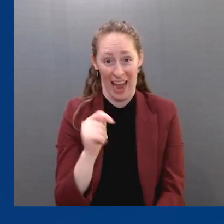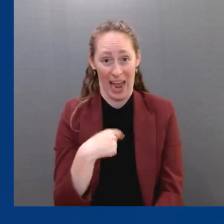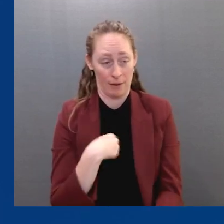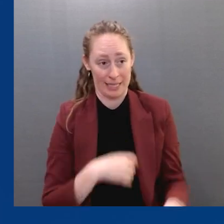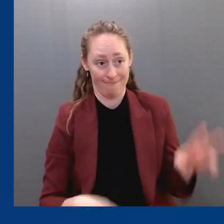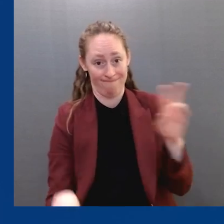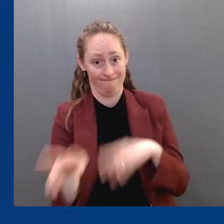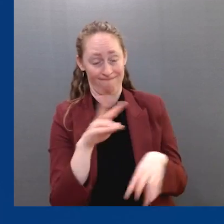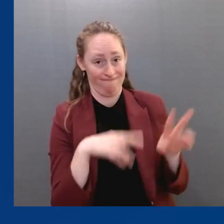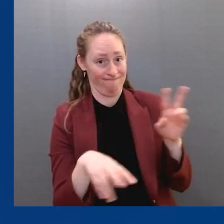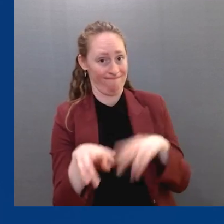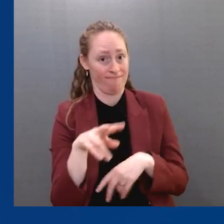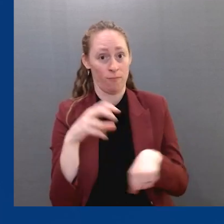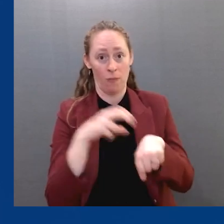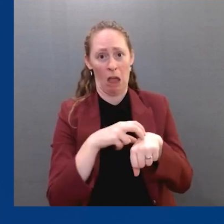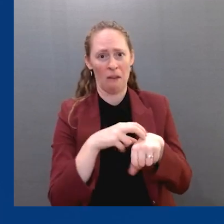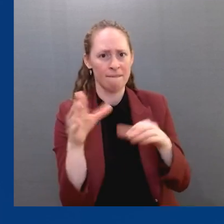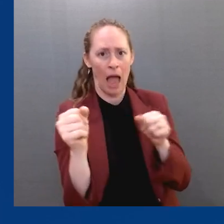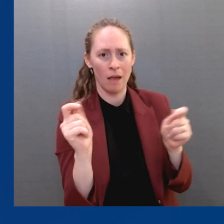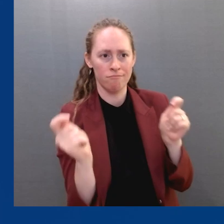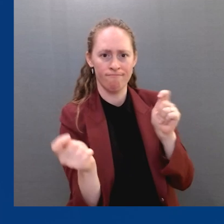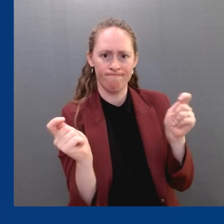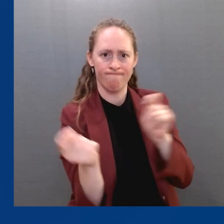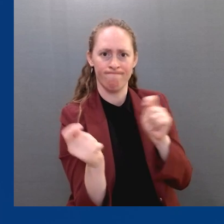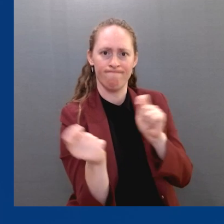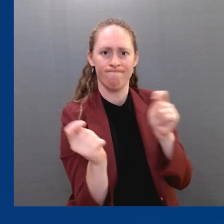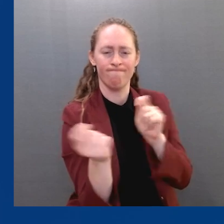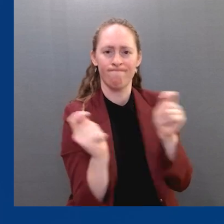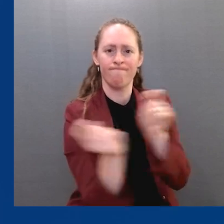And we have to constantly be updating these vaccines to meet what's happening.